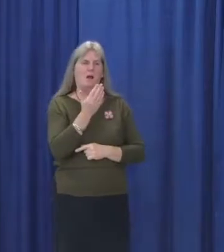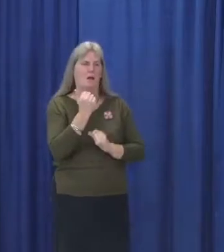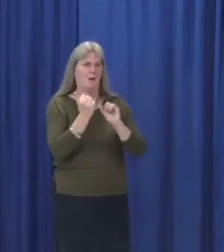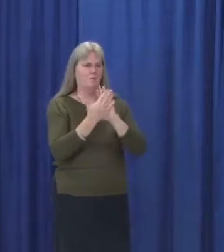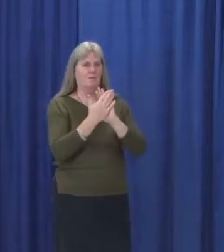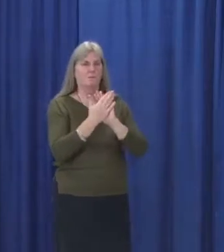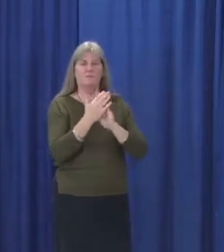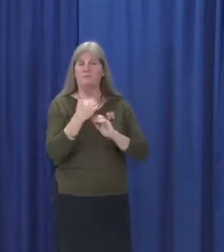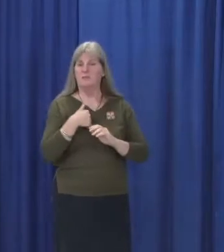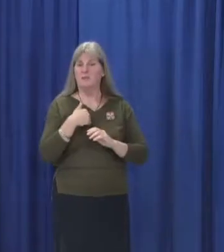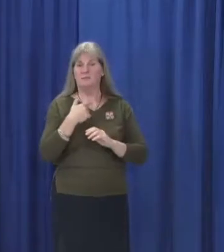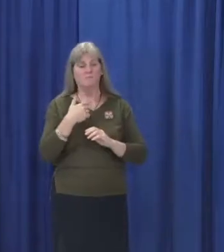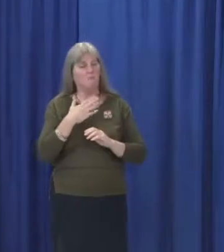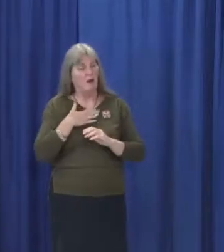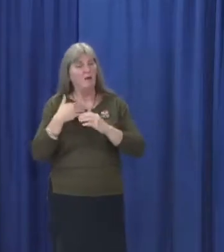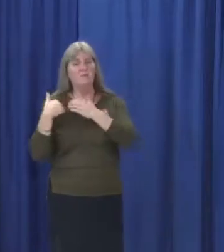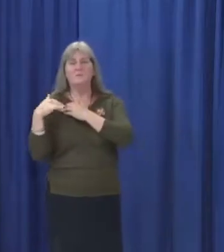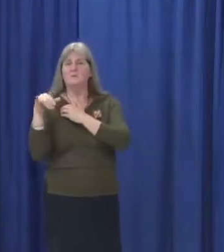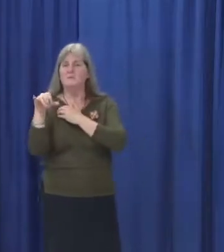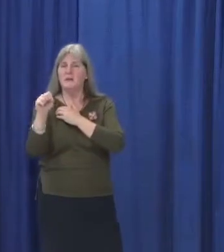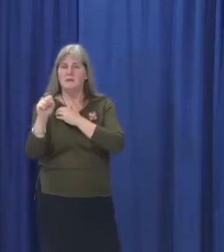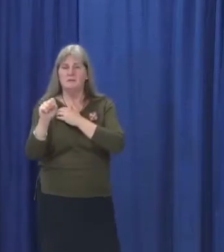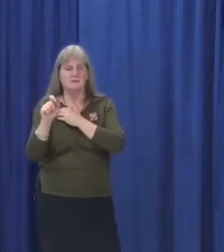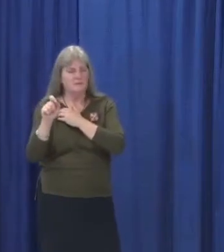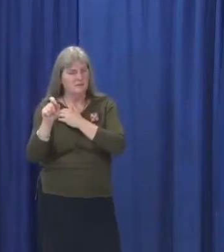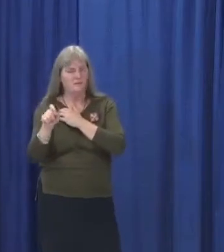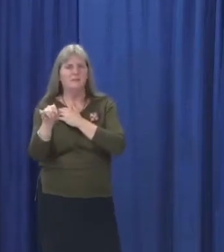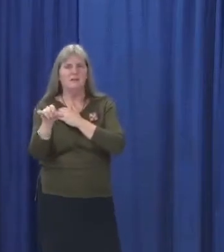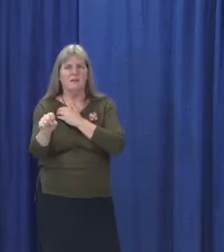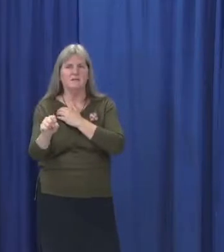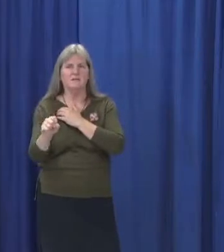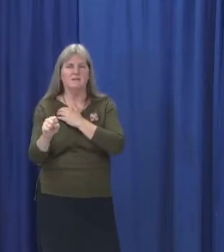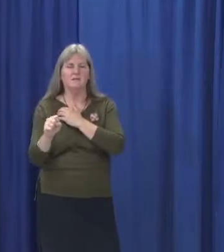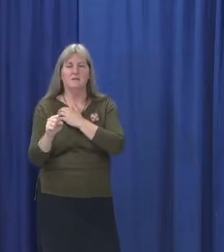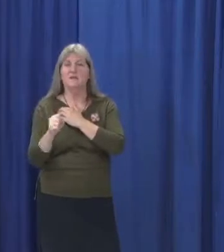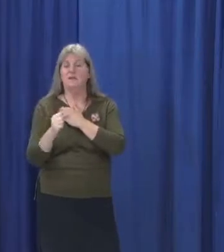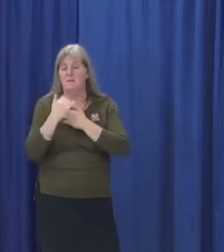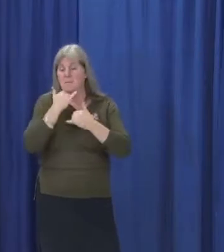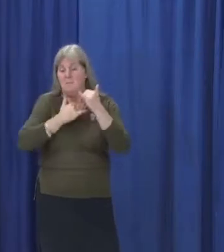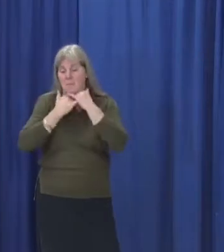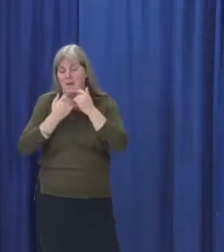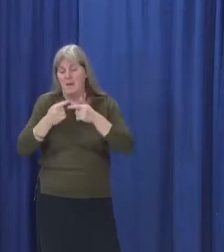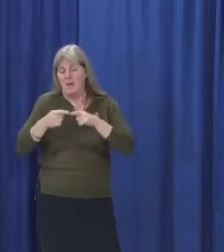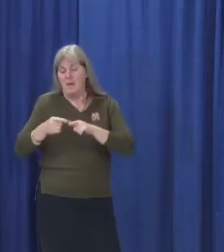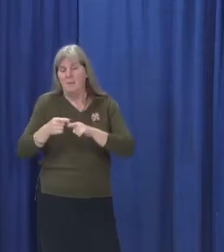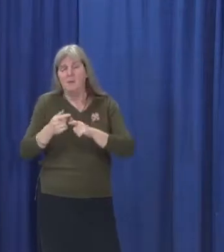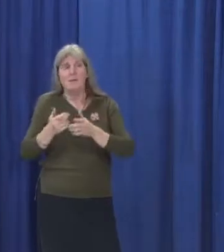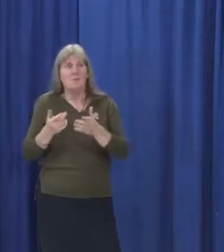responsibility. Do I question if mistakes have been made?